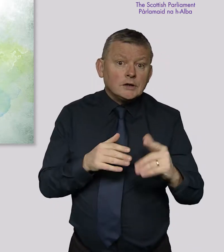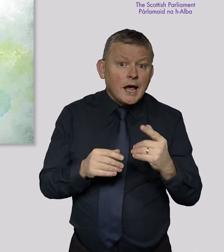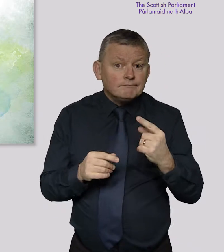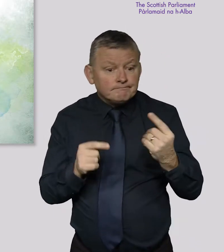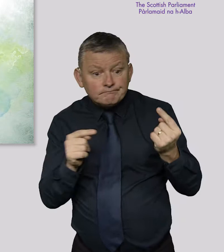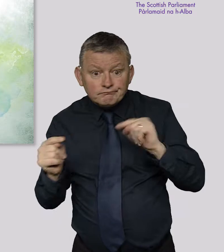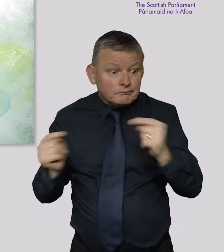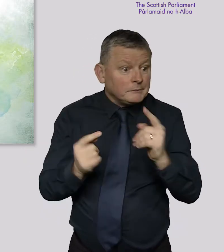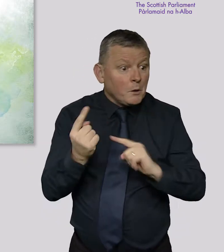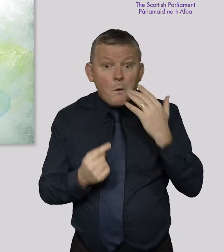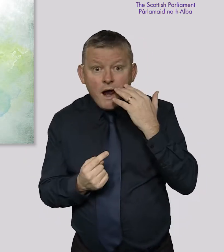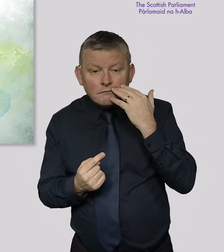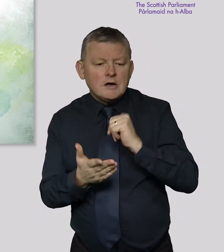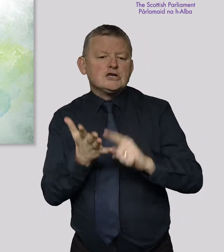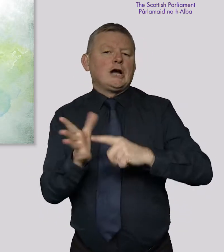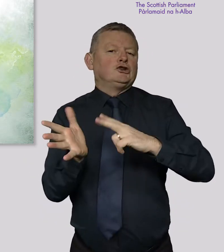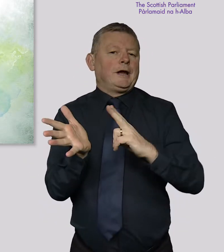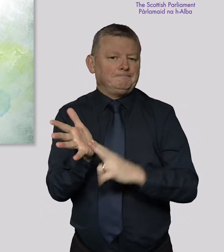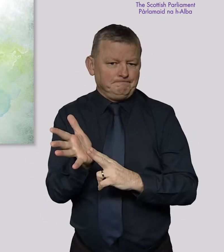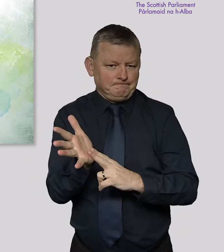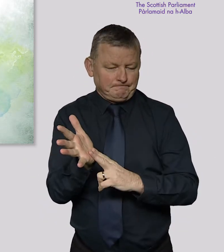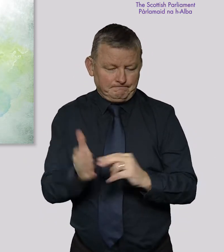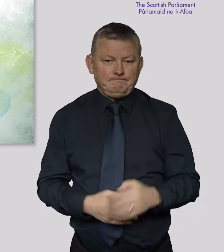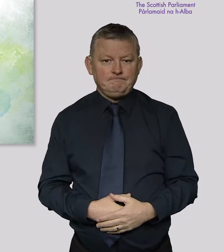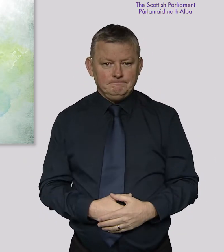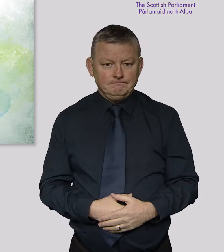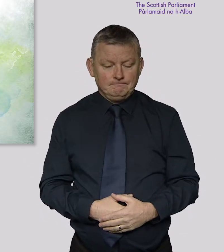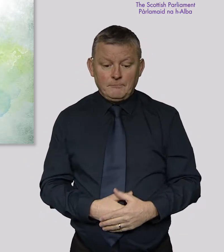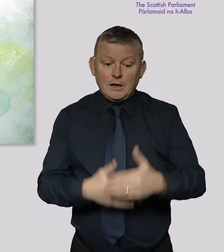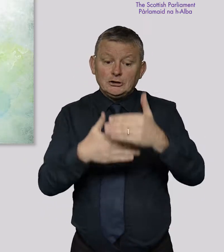This usually takes place in January.